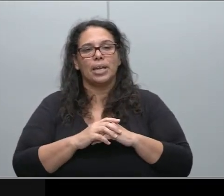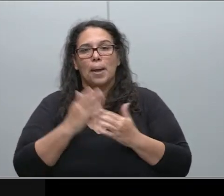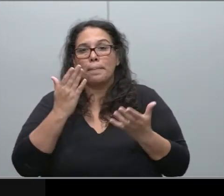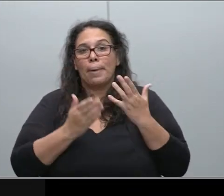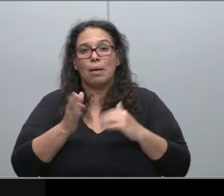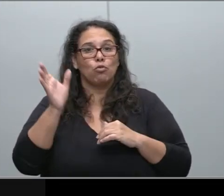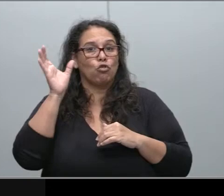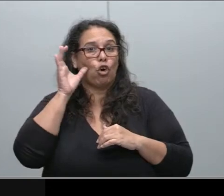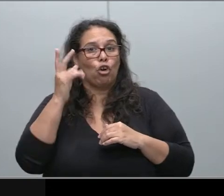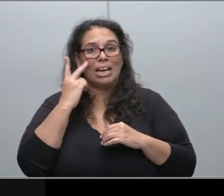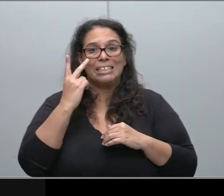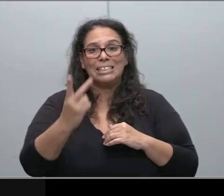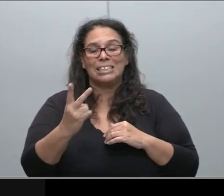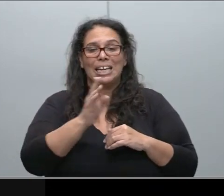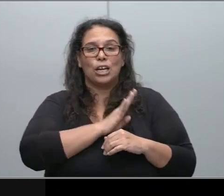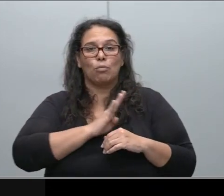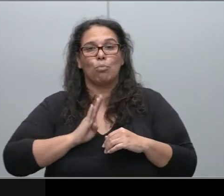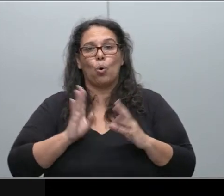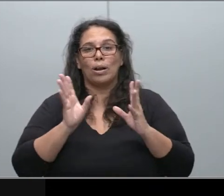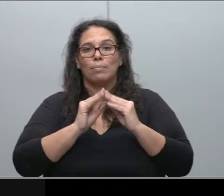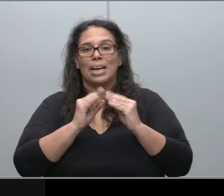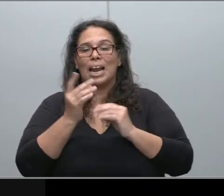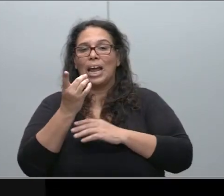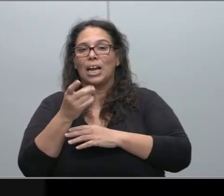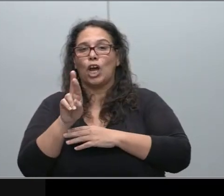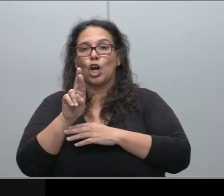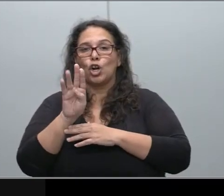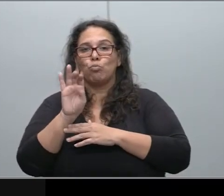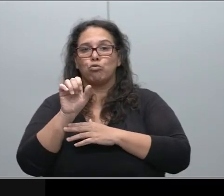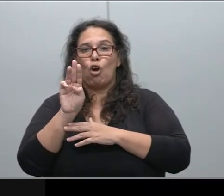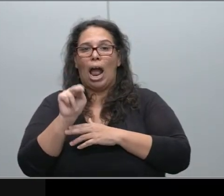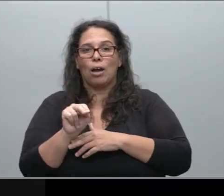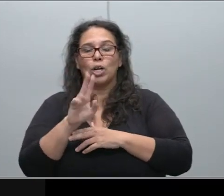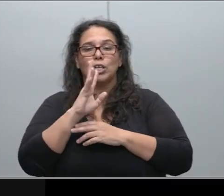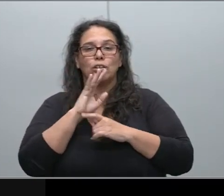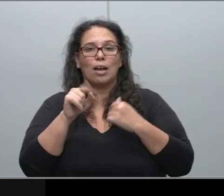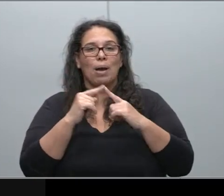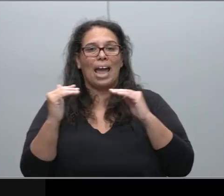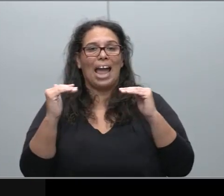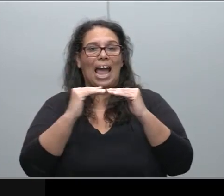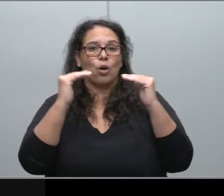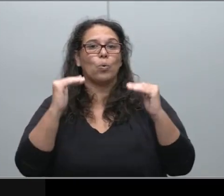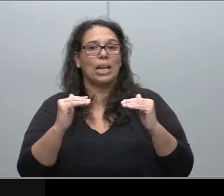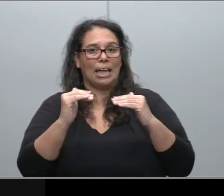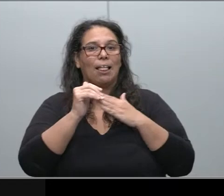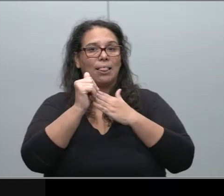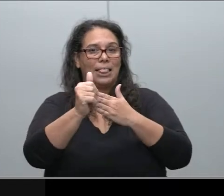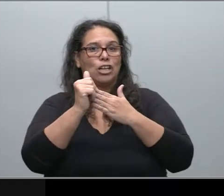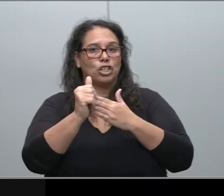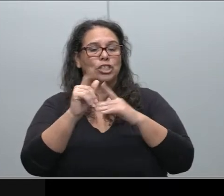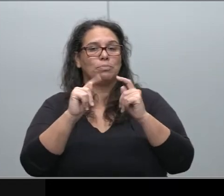for the student advisory committee? That's a great question. So there was an application process.